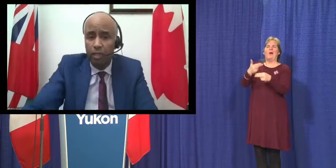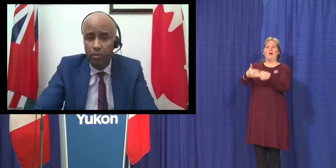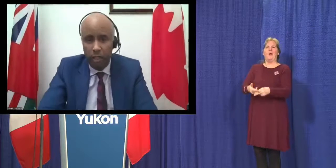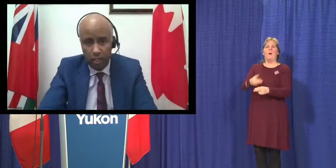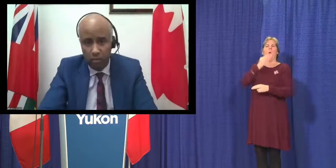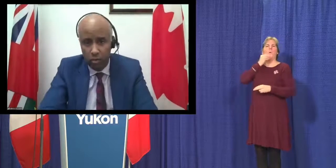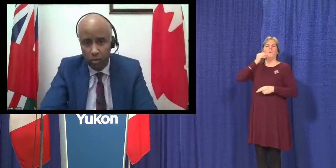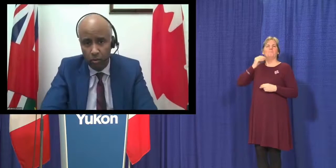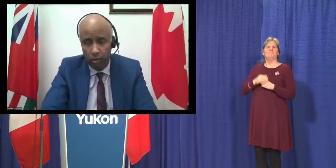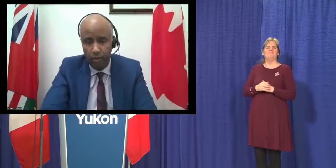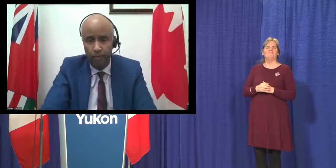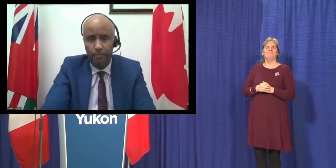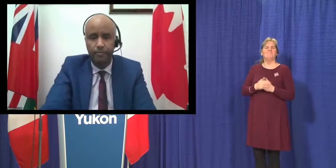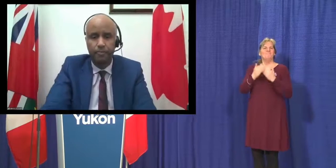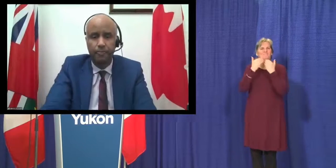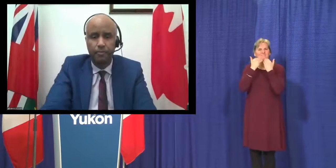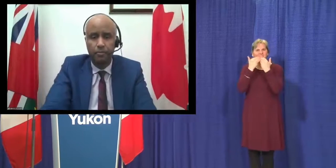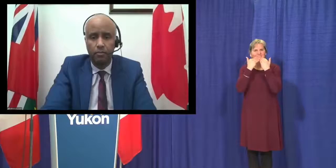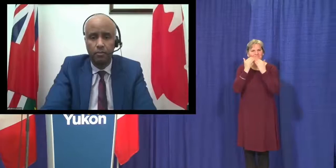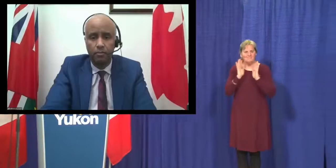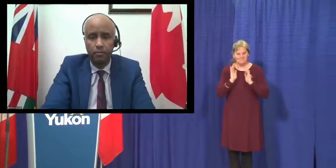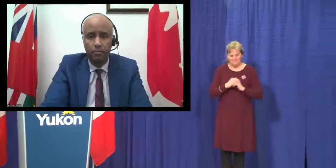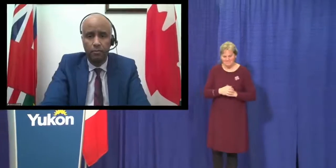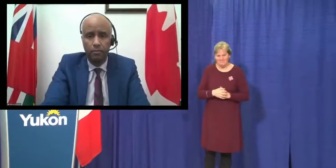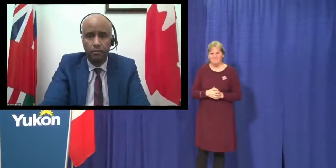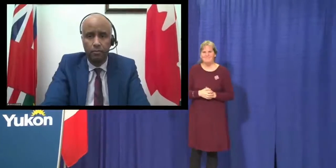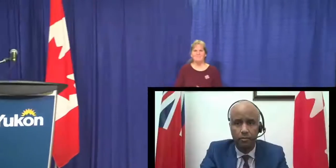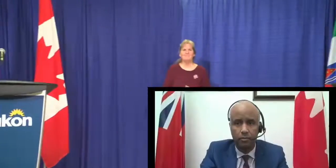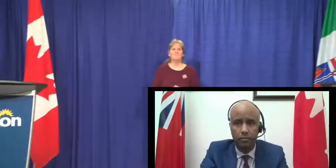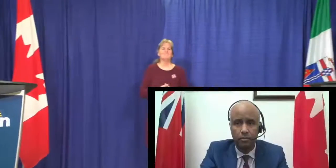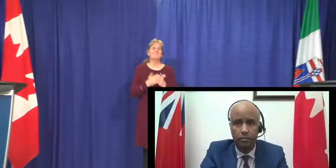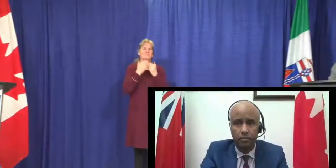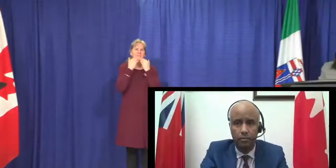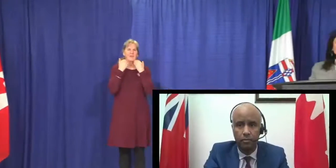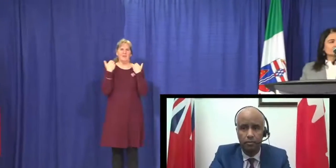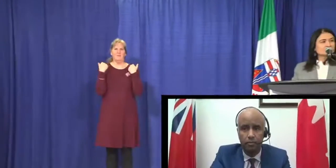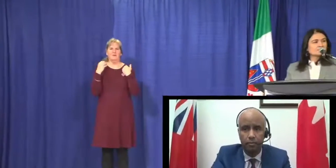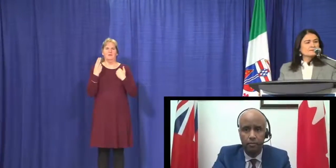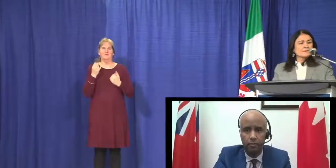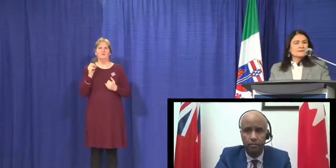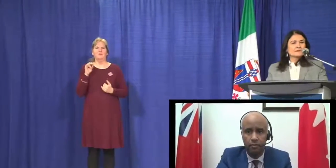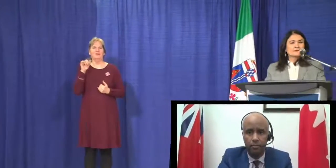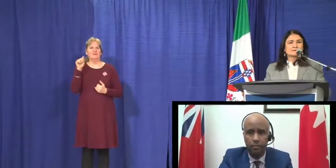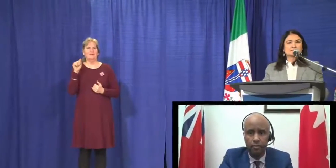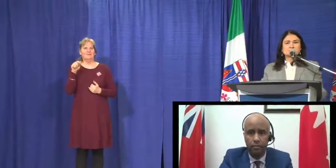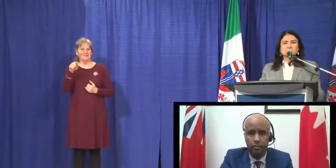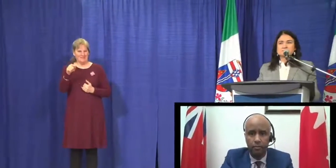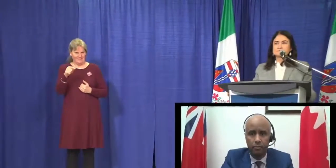Thank you very much. Thank you, Minister Hussen. Great to have you joining us